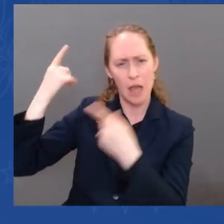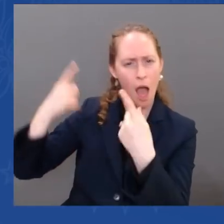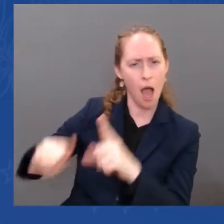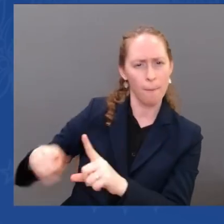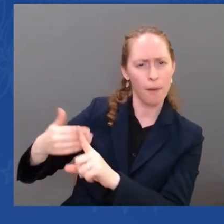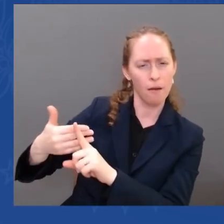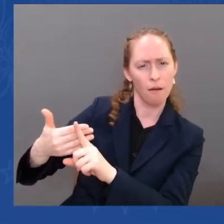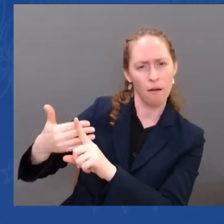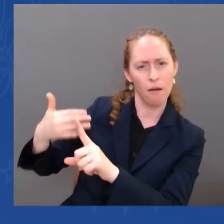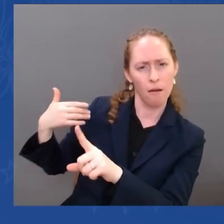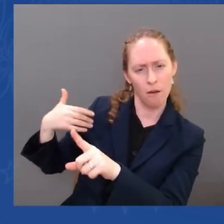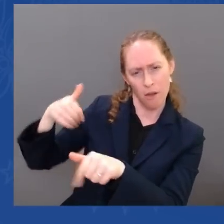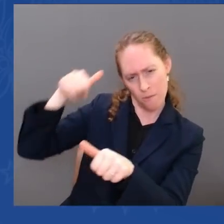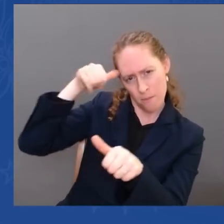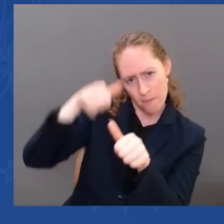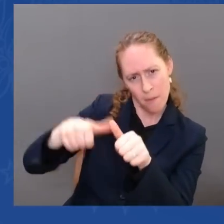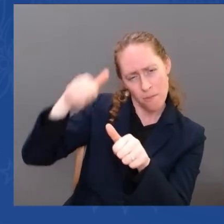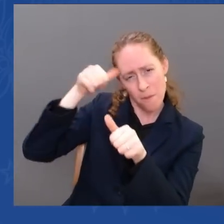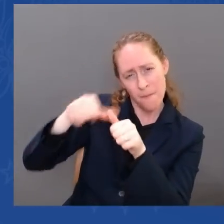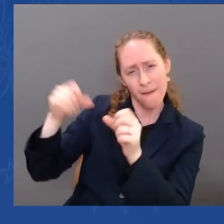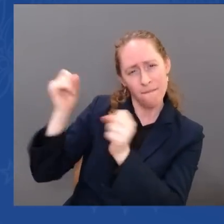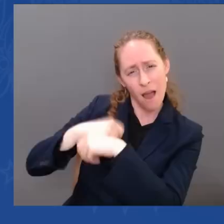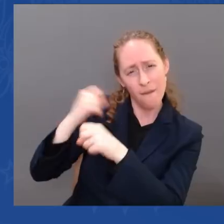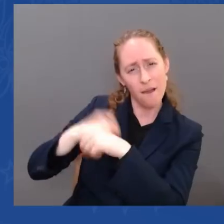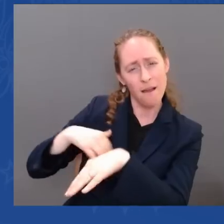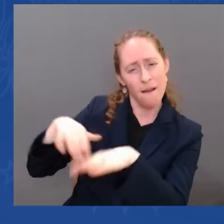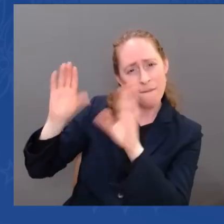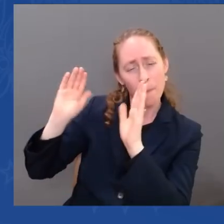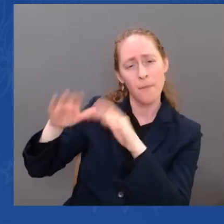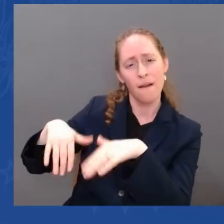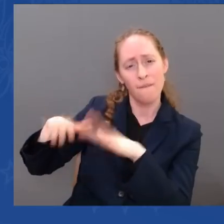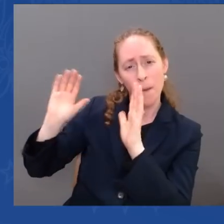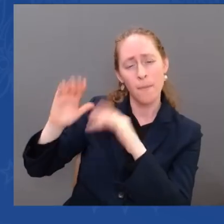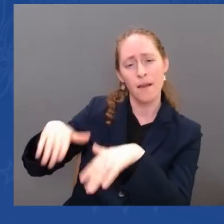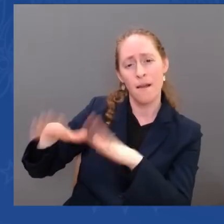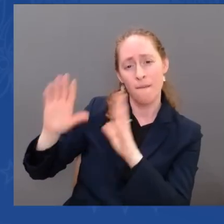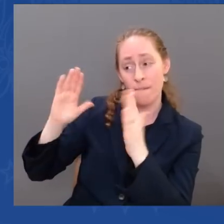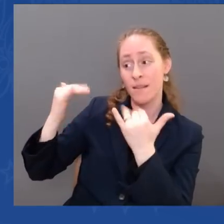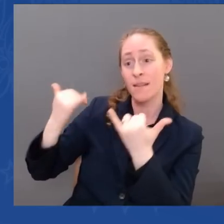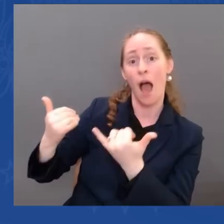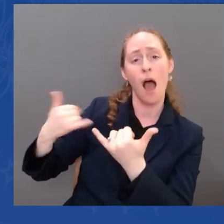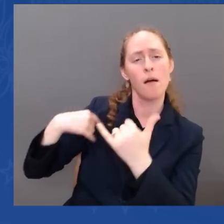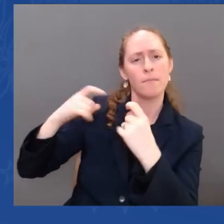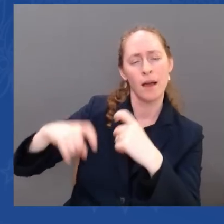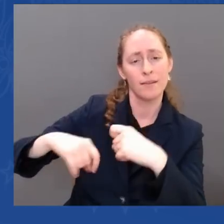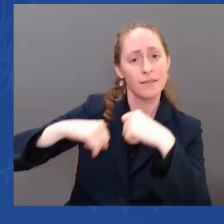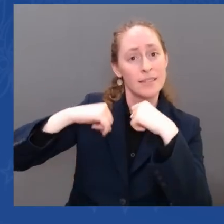All of us should draw great strength from their example. I'm hugely grateful to you, Mr. President,